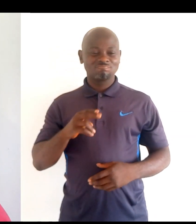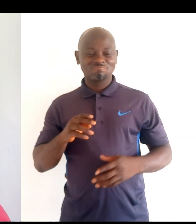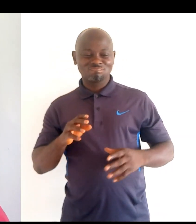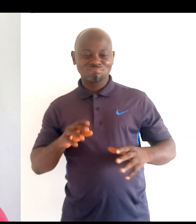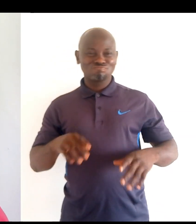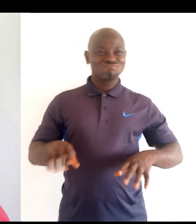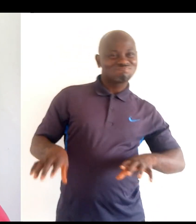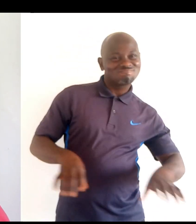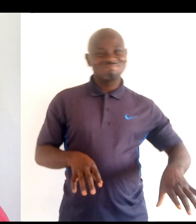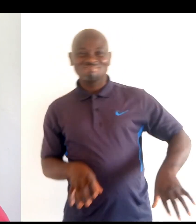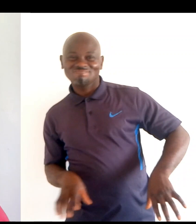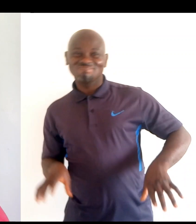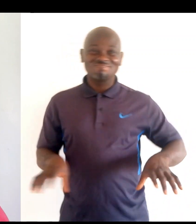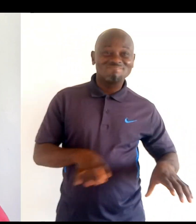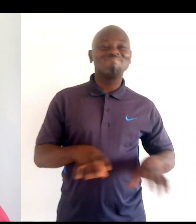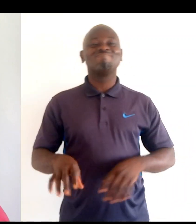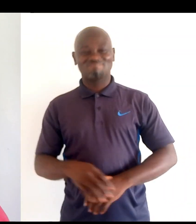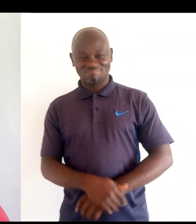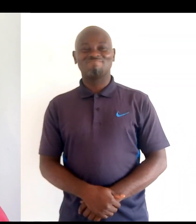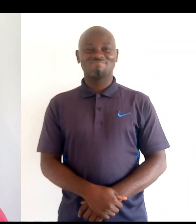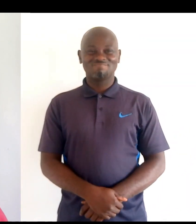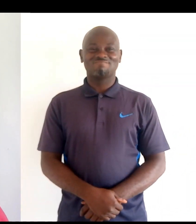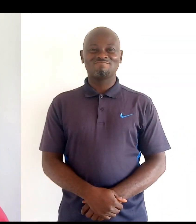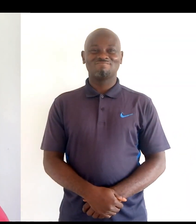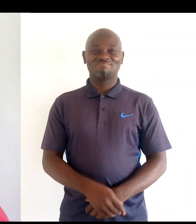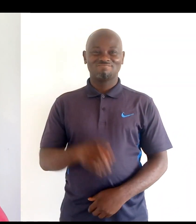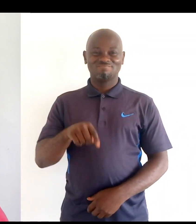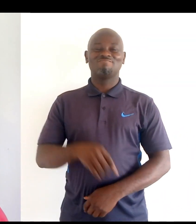you've not watch that video, you might want to check back on our YouTube channel